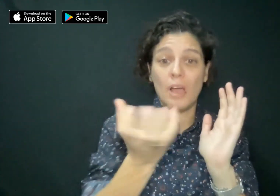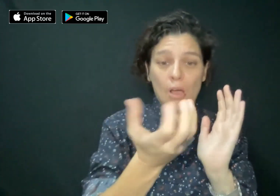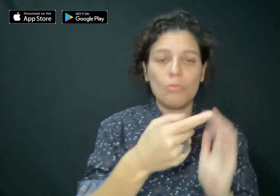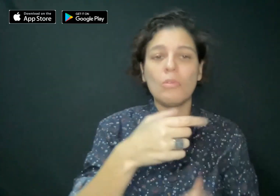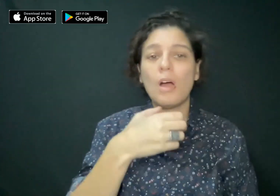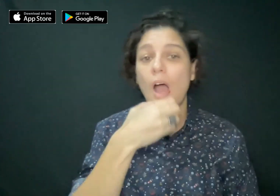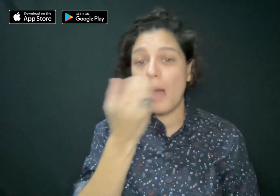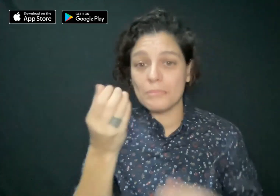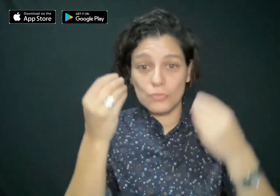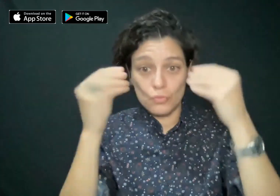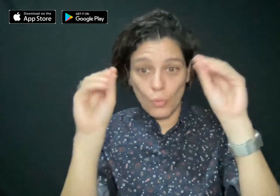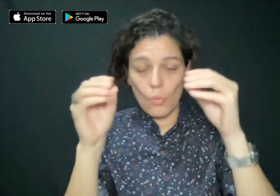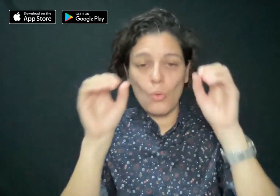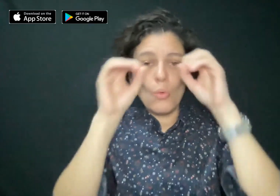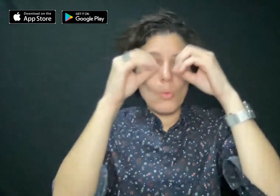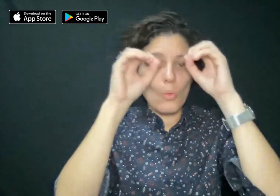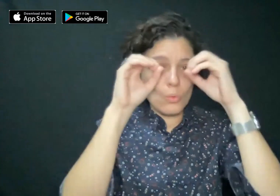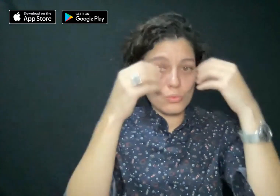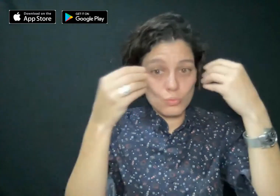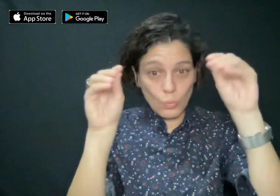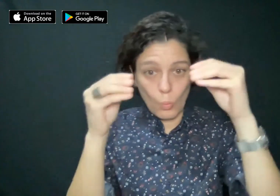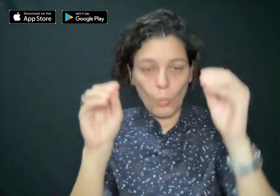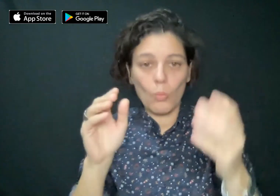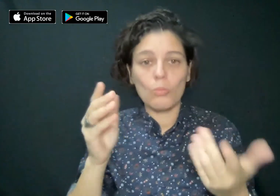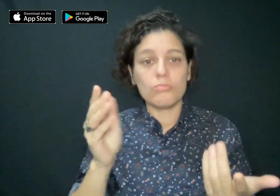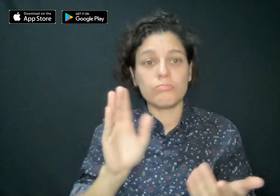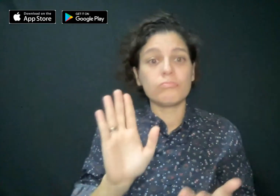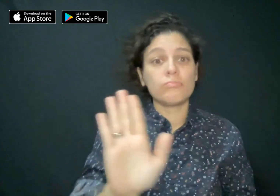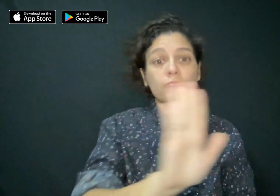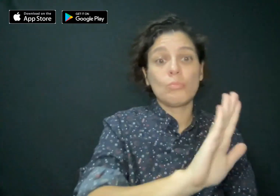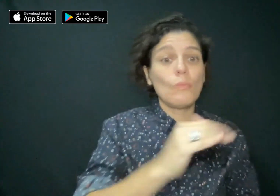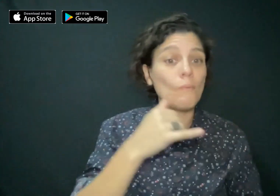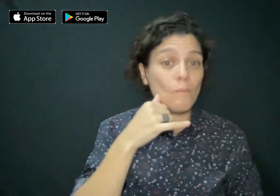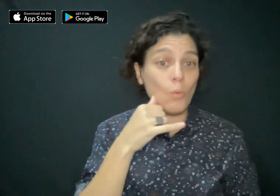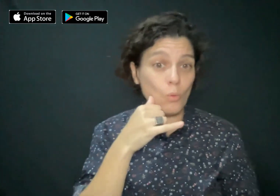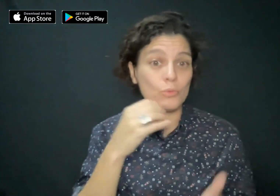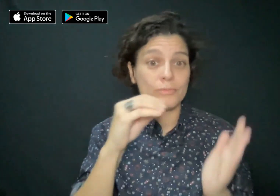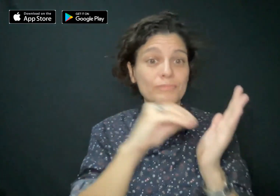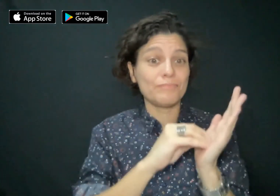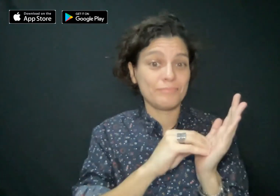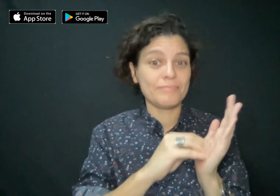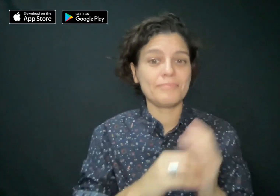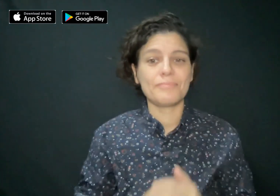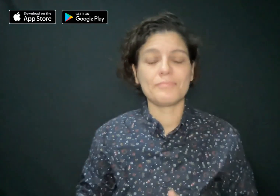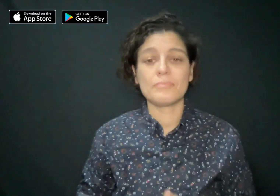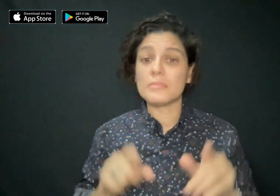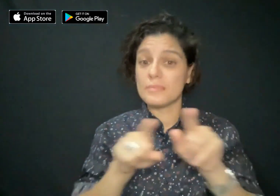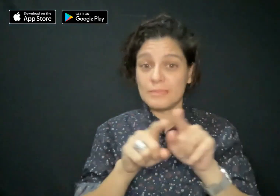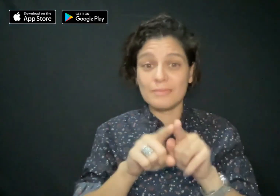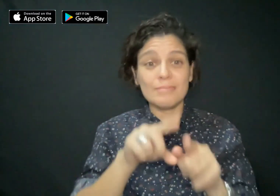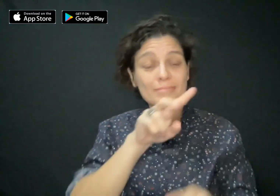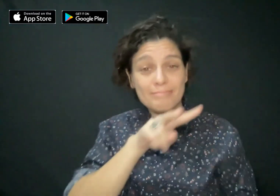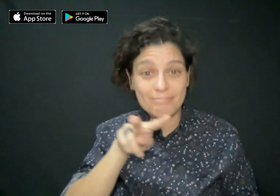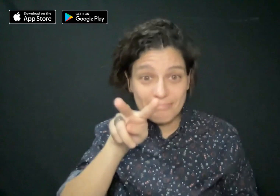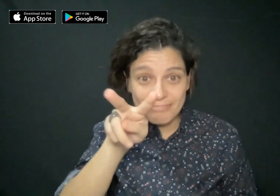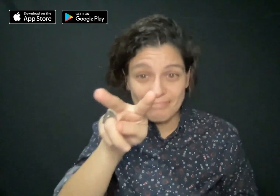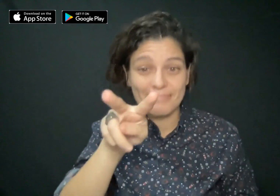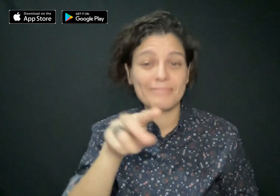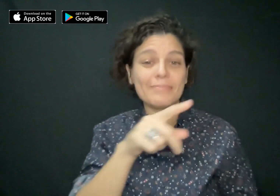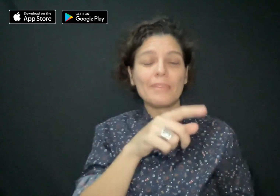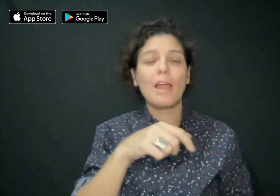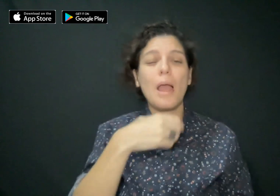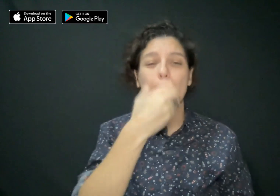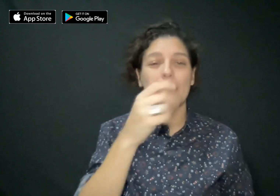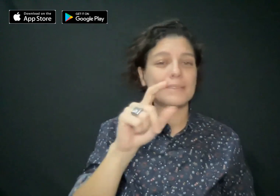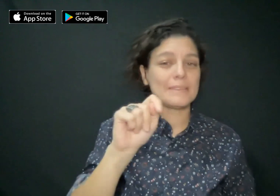store on your smart phone and you can also watch on Apple TV Amazon and Roku